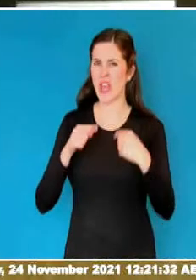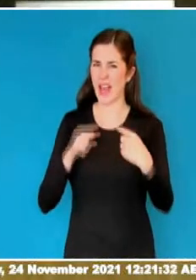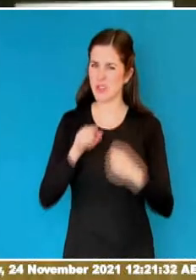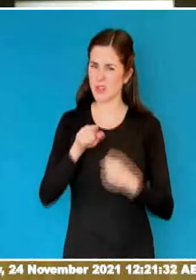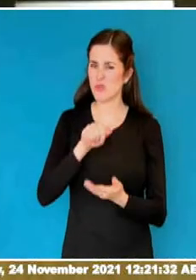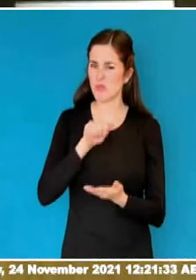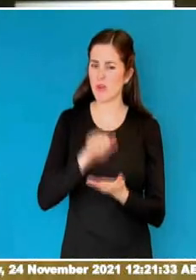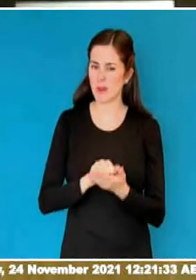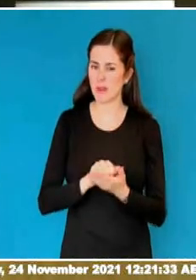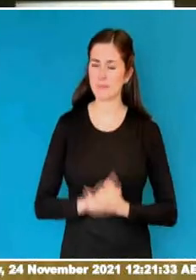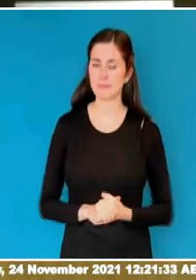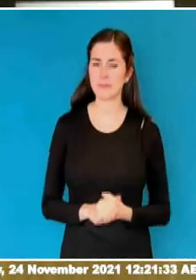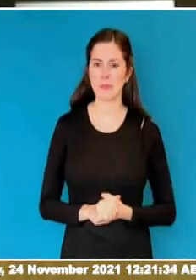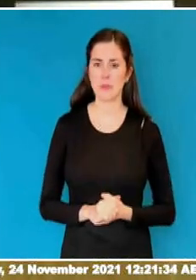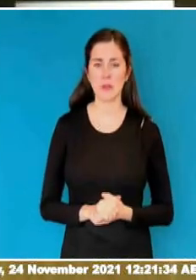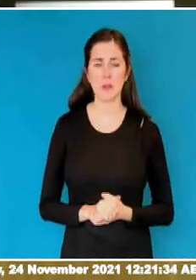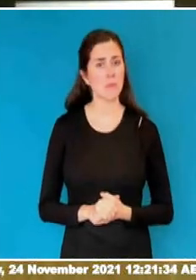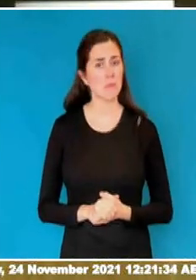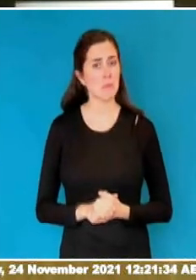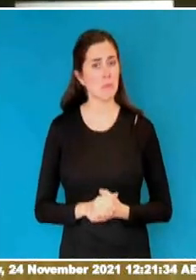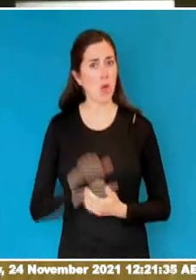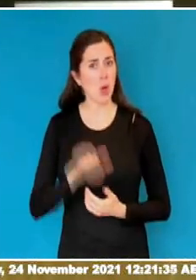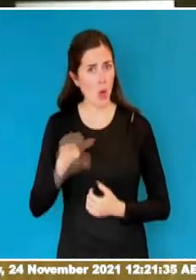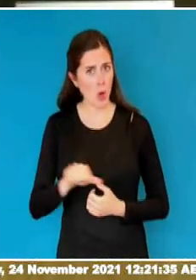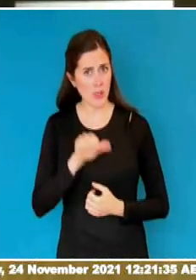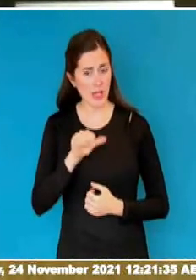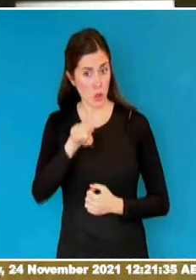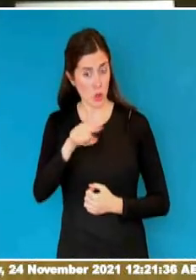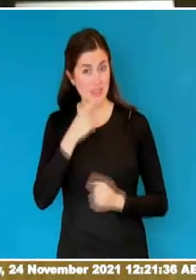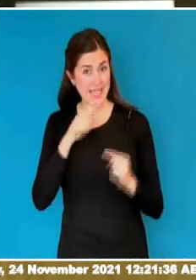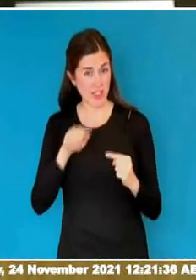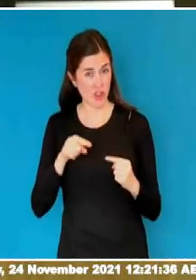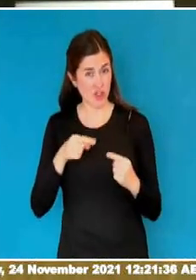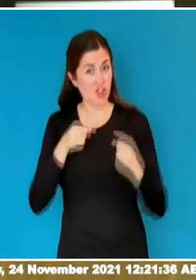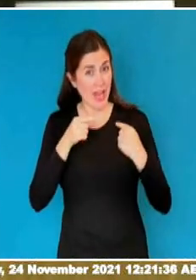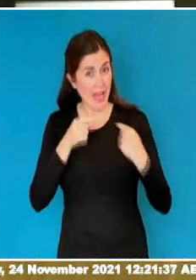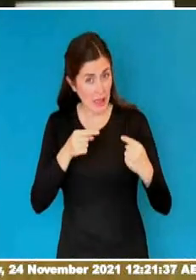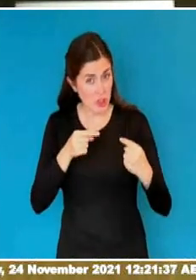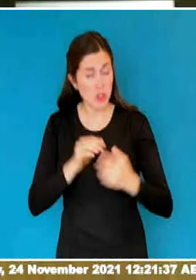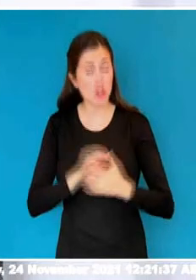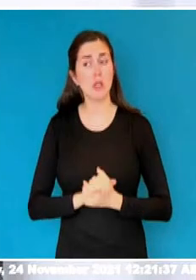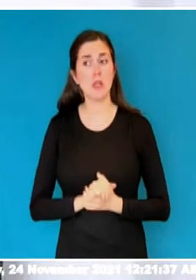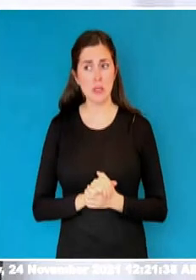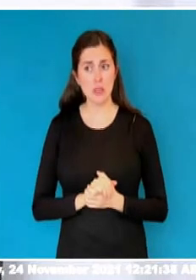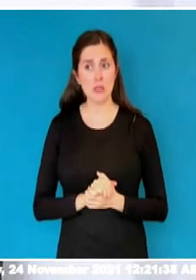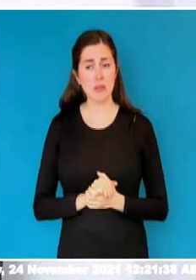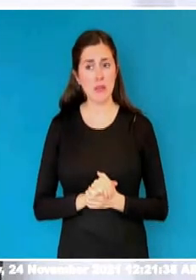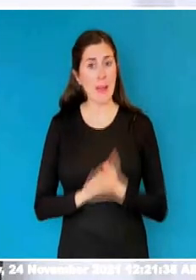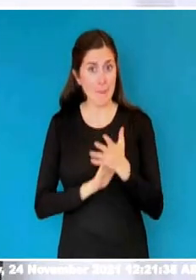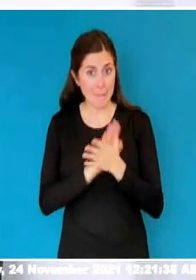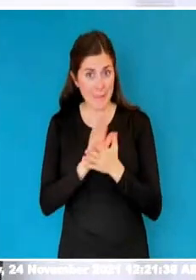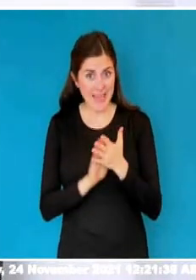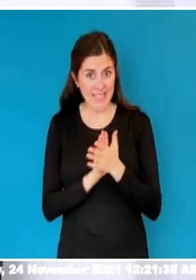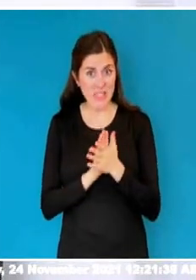Is it the case that that challenge also permeates into the in employment requests?